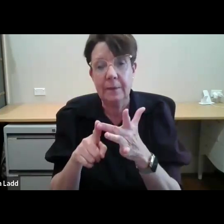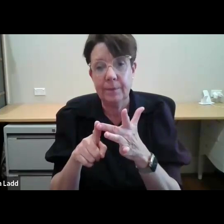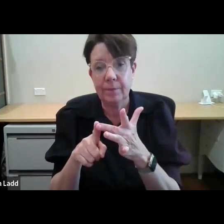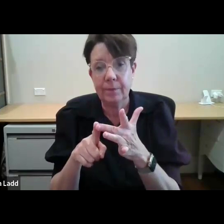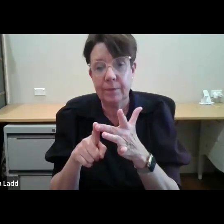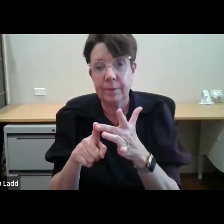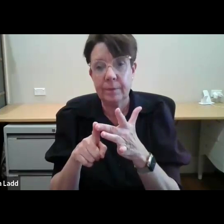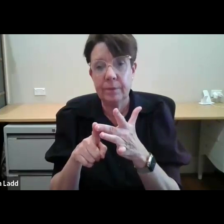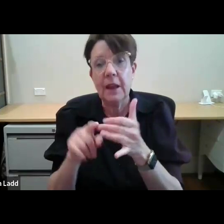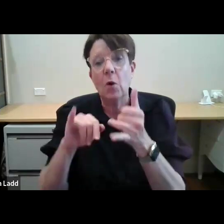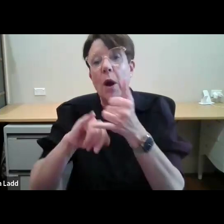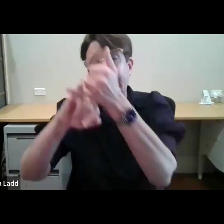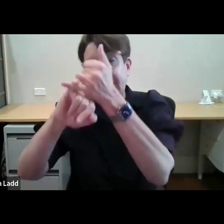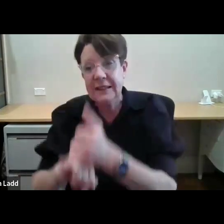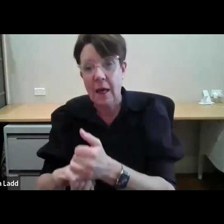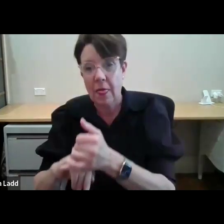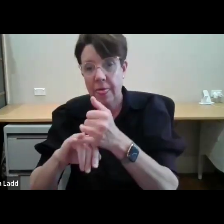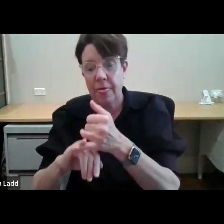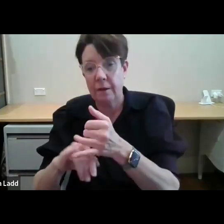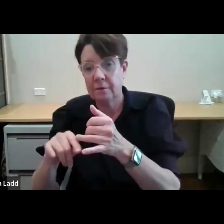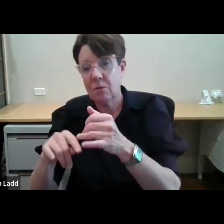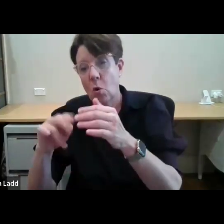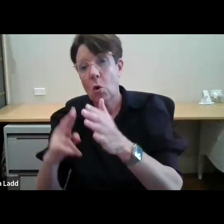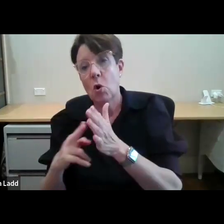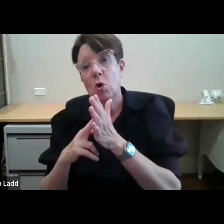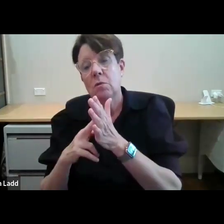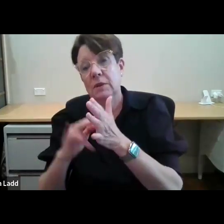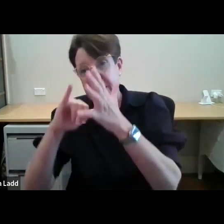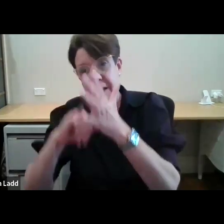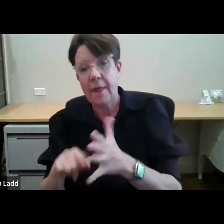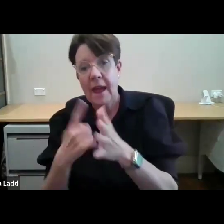of his elder is that every decision we make today should consider at least four generations